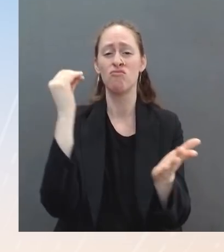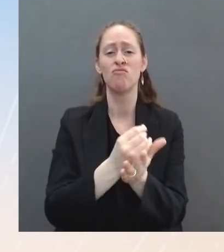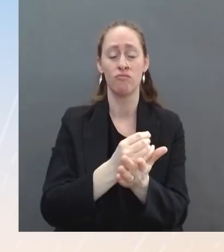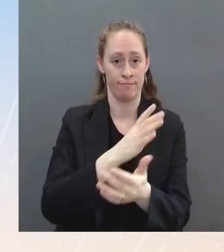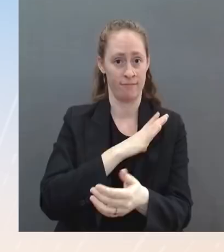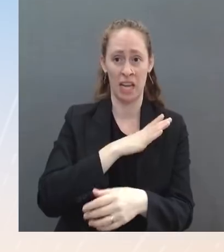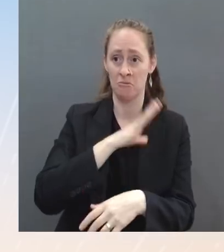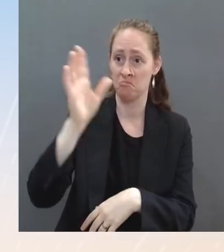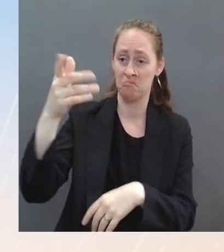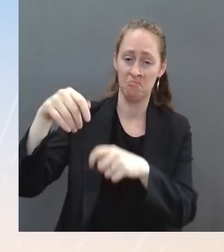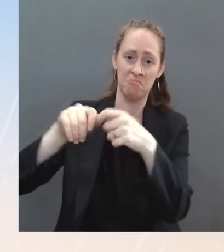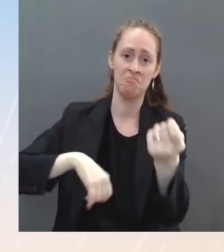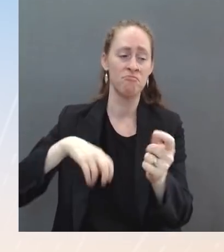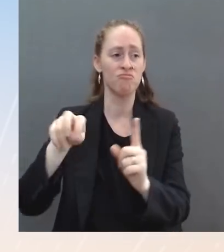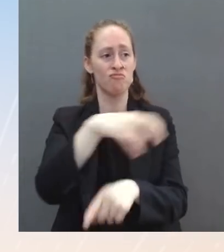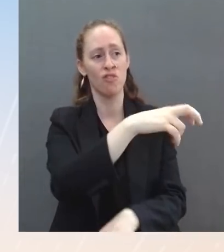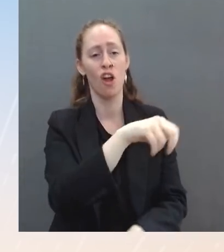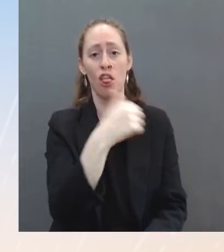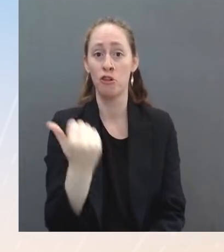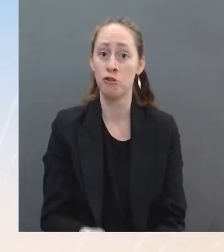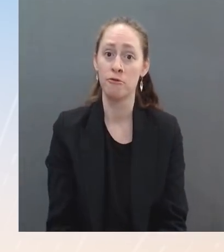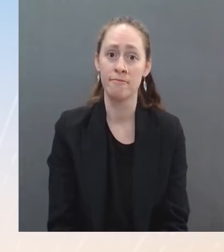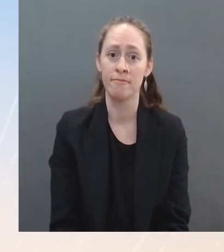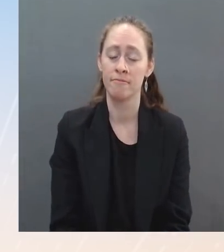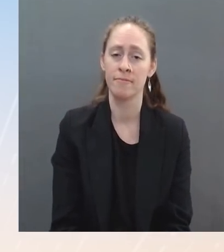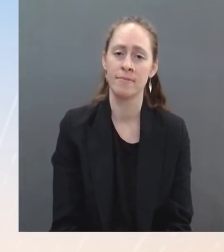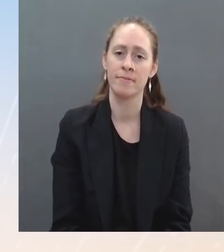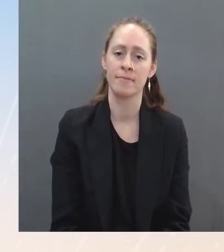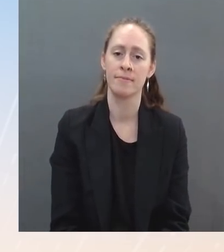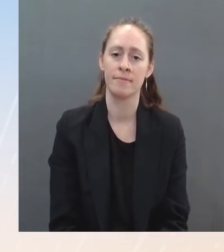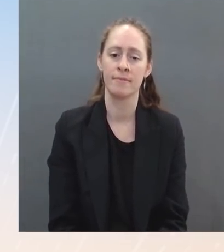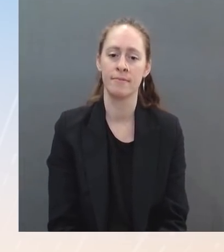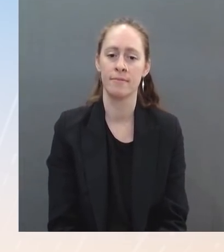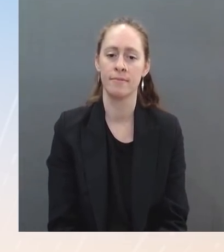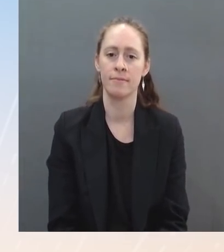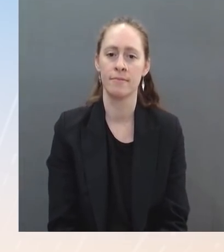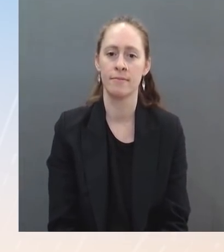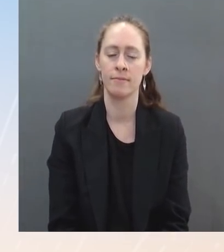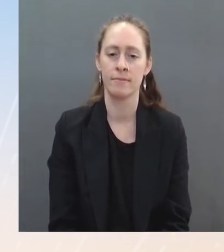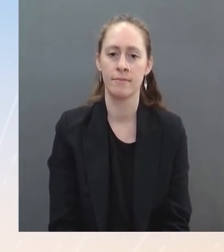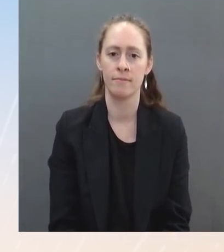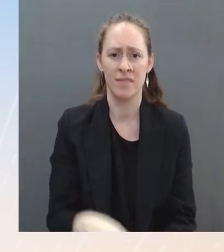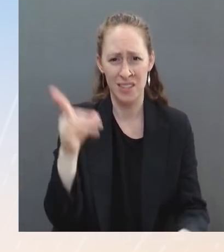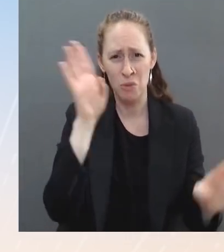could hit record highs this spring and this summer? Mr. Deese: So, the -- I'm not --